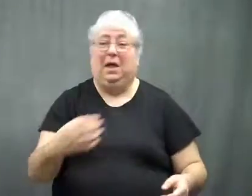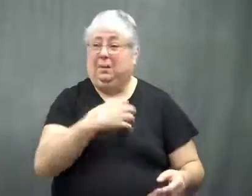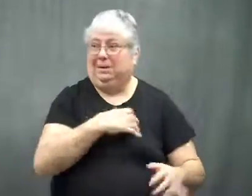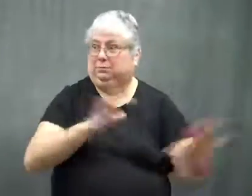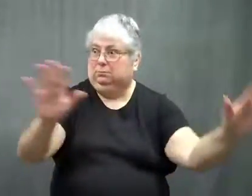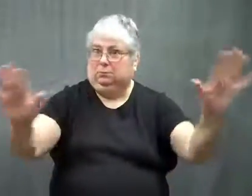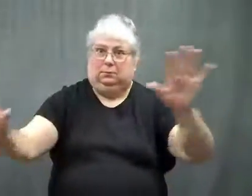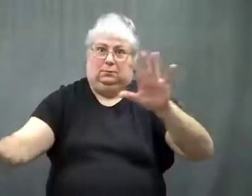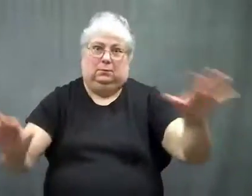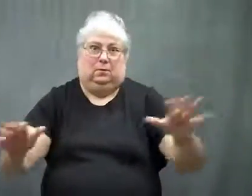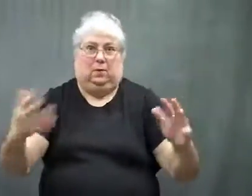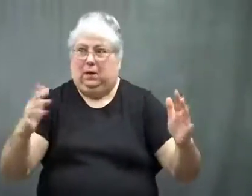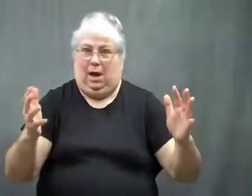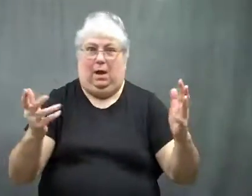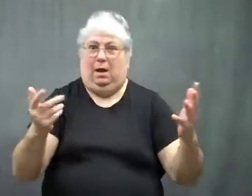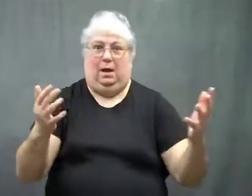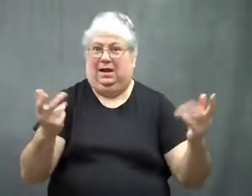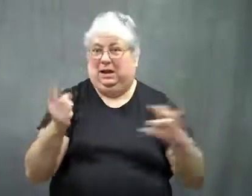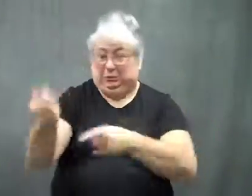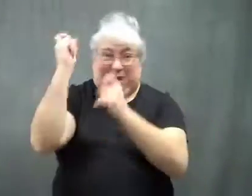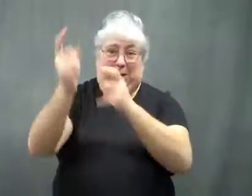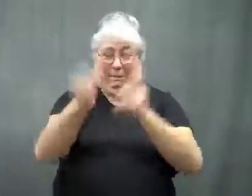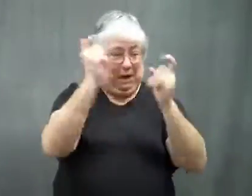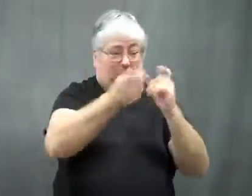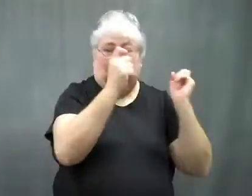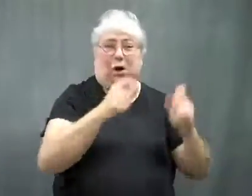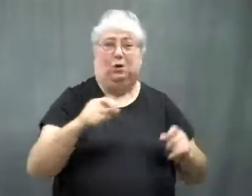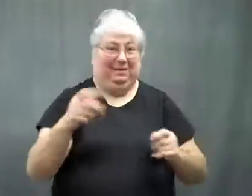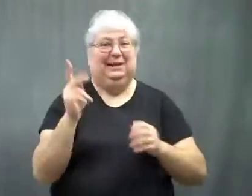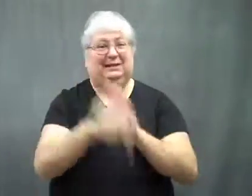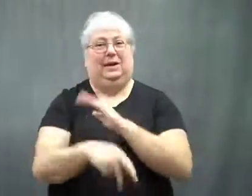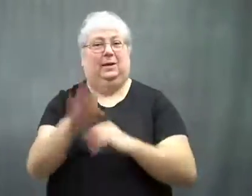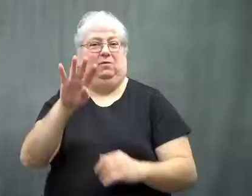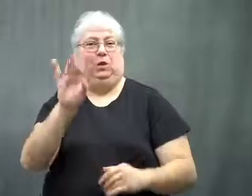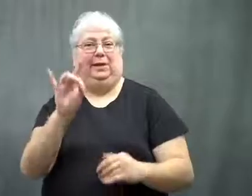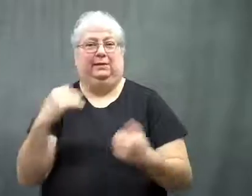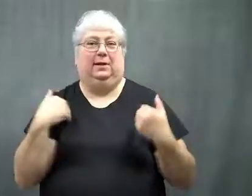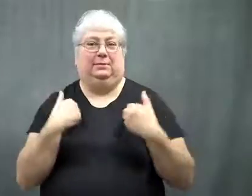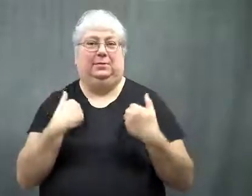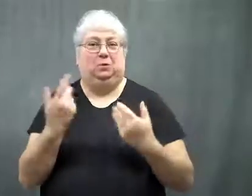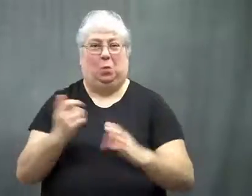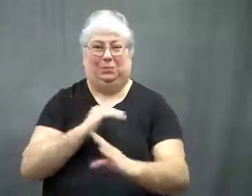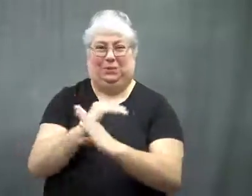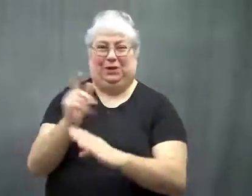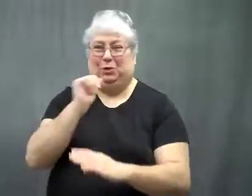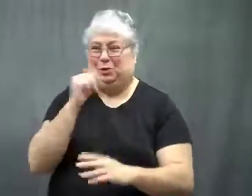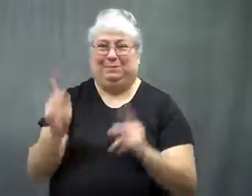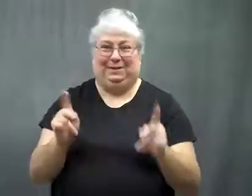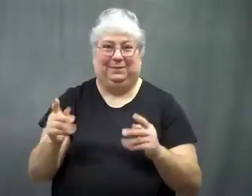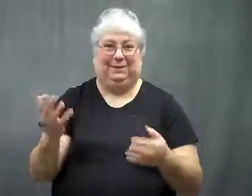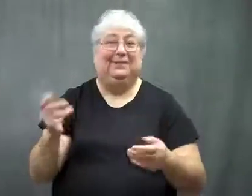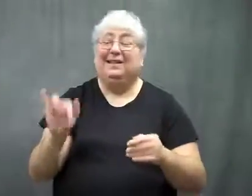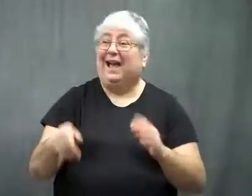The police had to kill 48 animals so they wouldn't harm the people around.